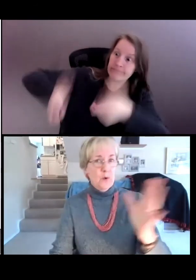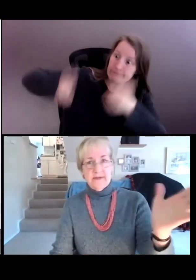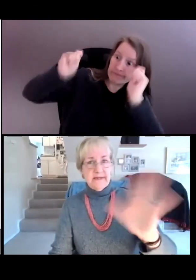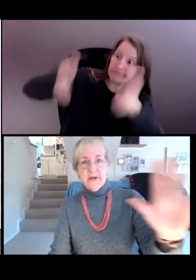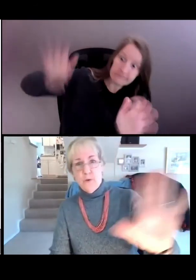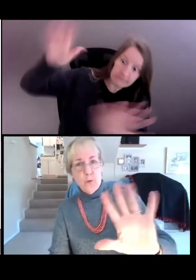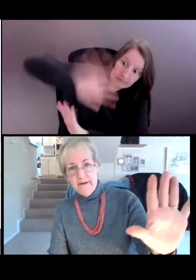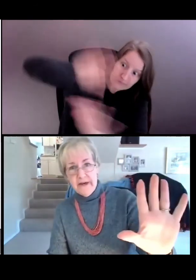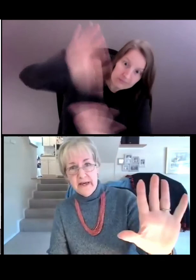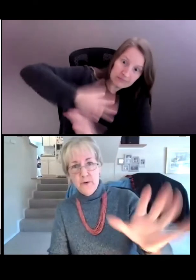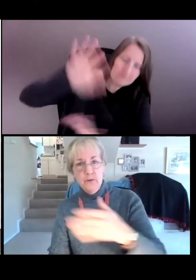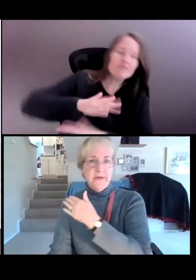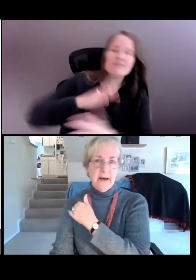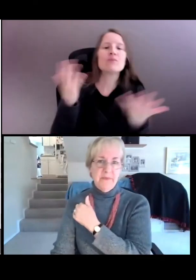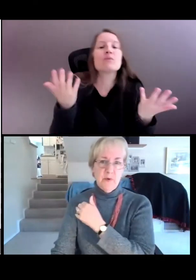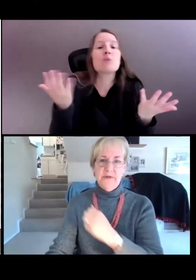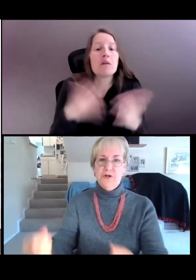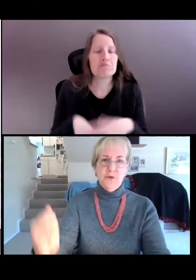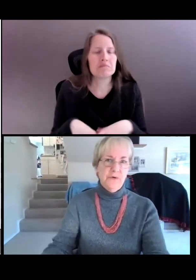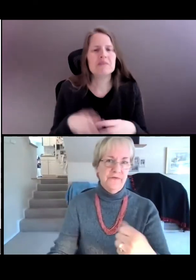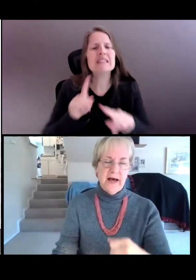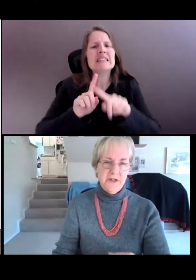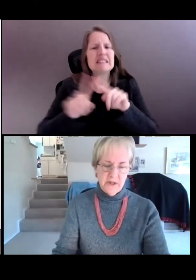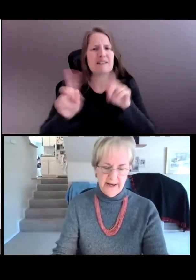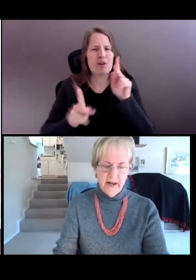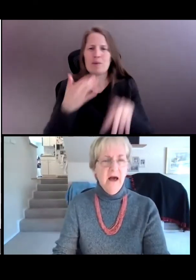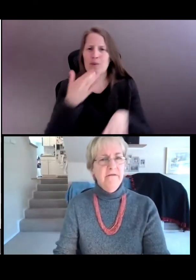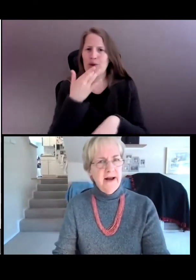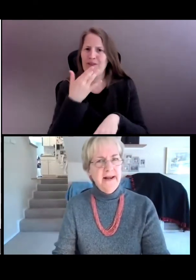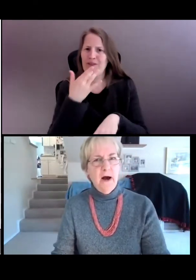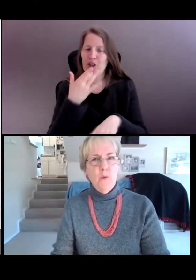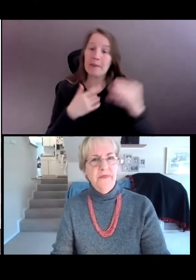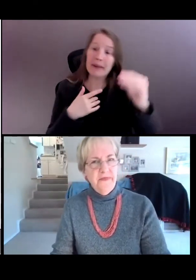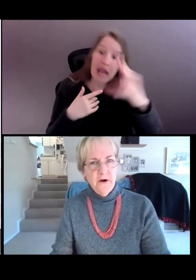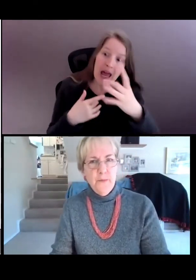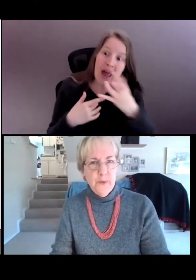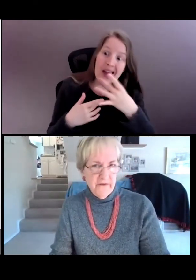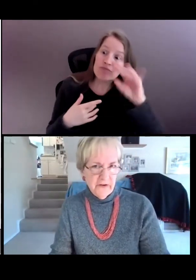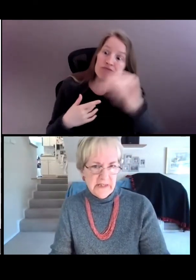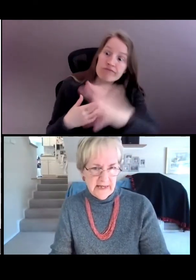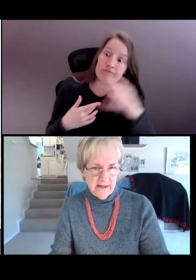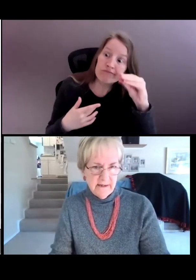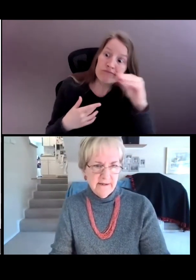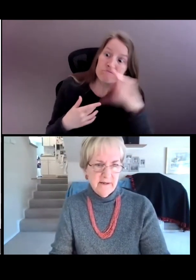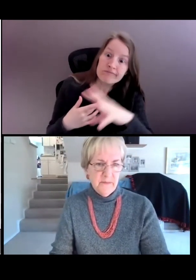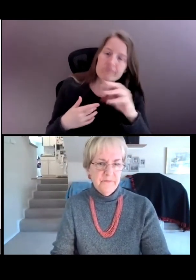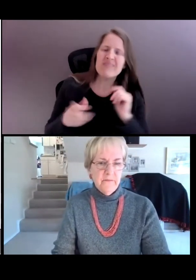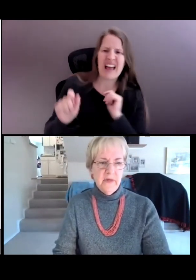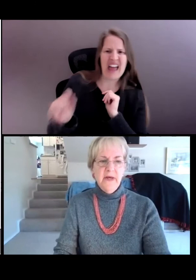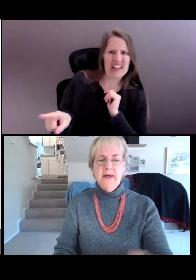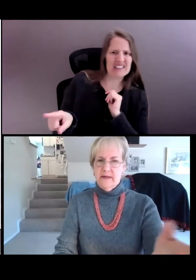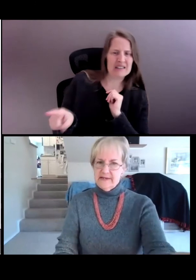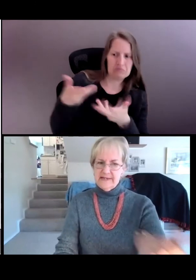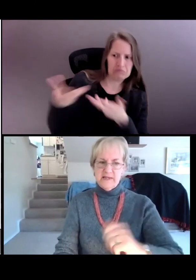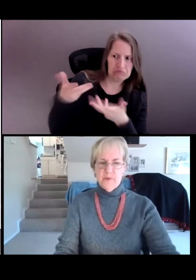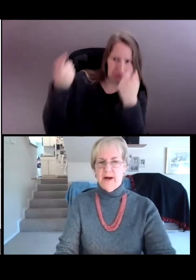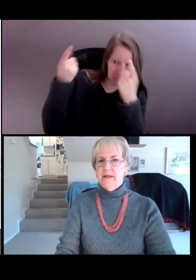want somebody to wave at you tap on the shoulder Find out their preference is This is the bright